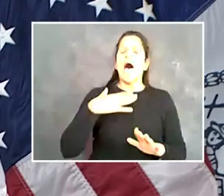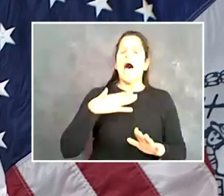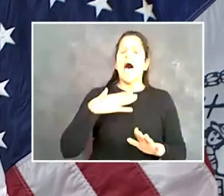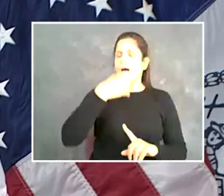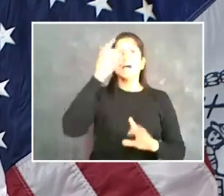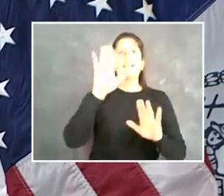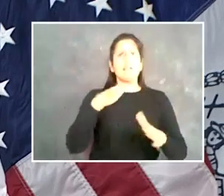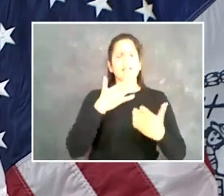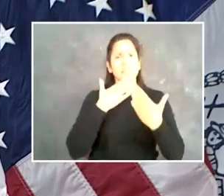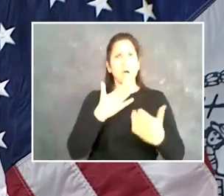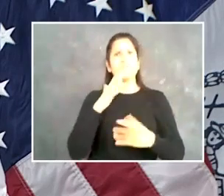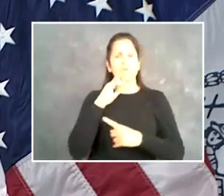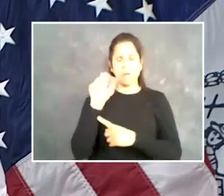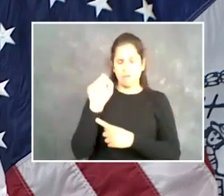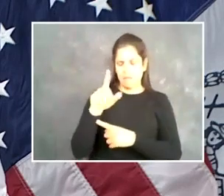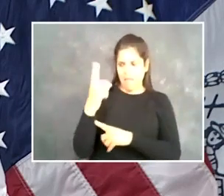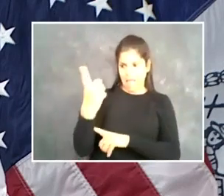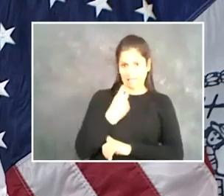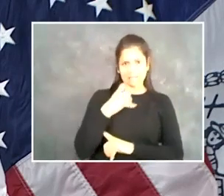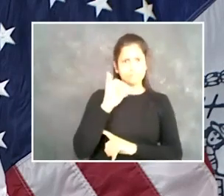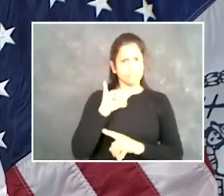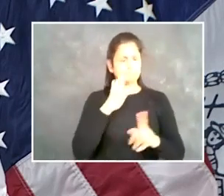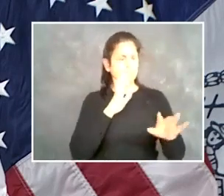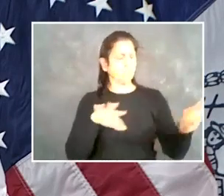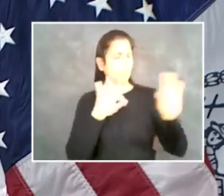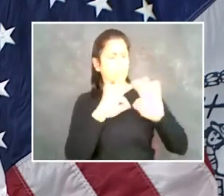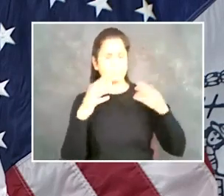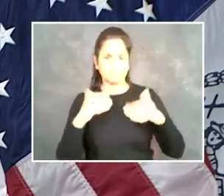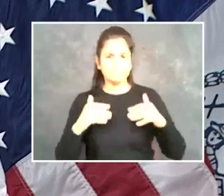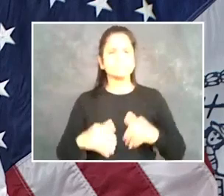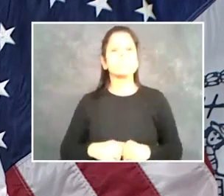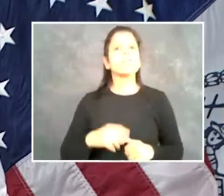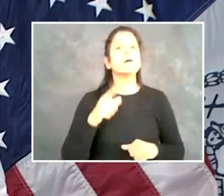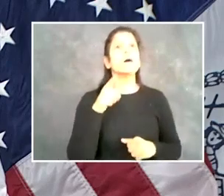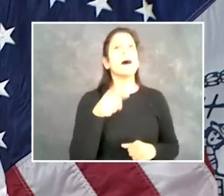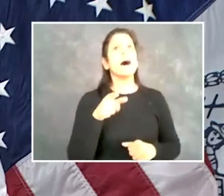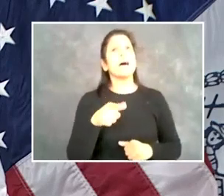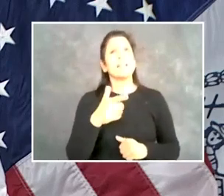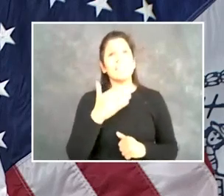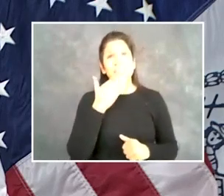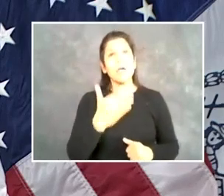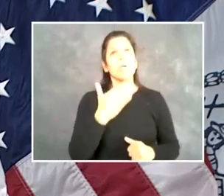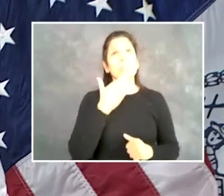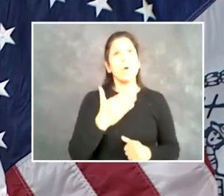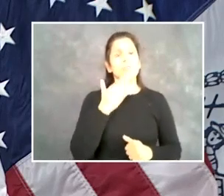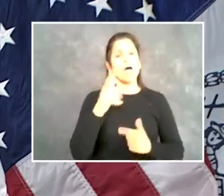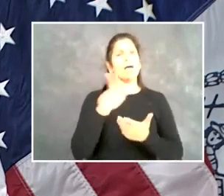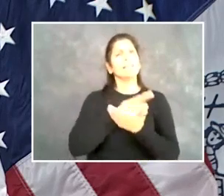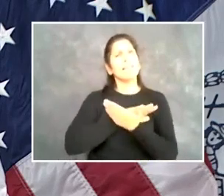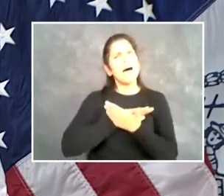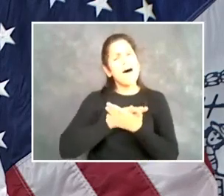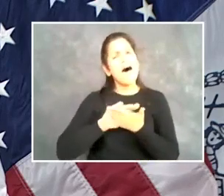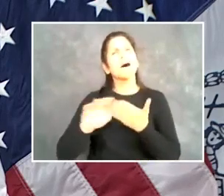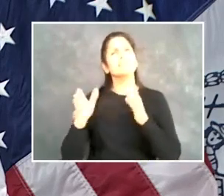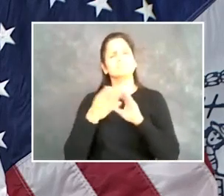YOU FOR THE QUESTIONS. I WANT TO SAY THANK YOU FOR YOUR KIND COMMENT ABOUT WHAT